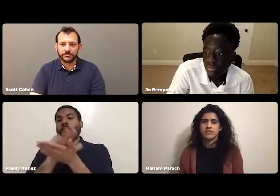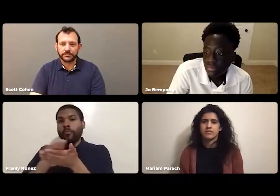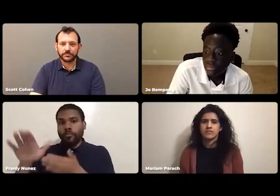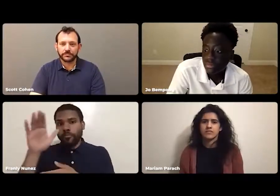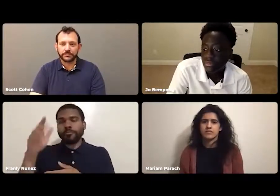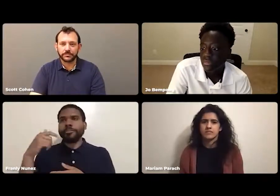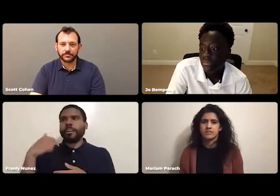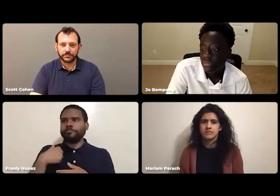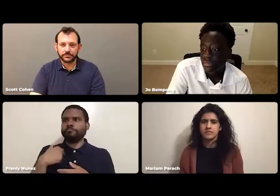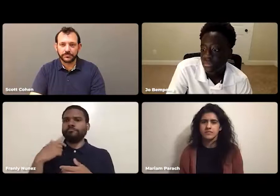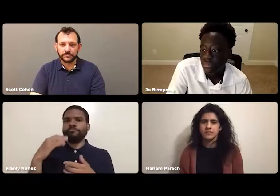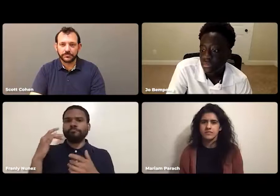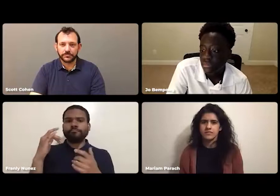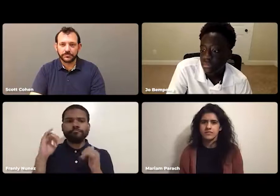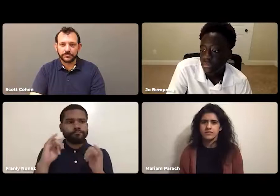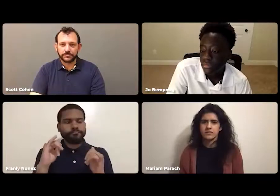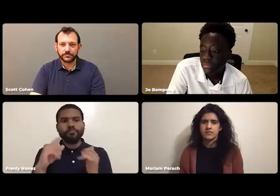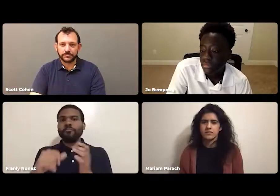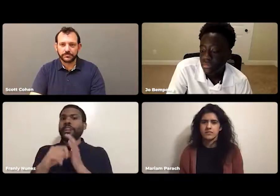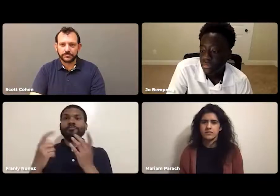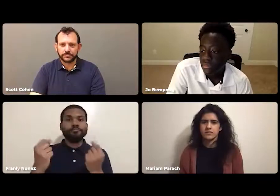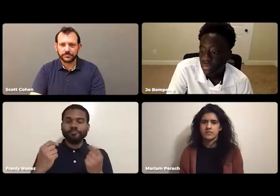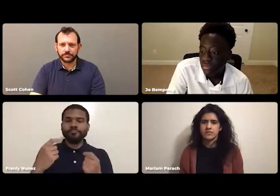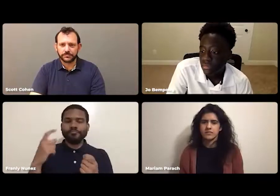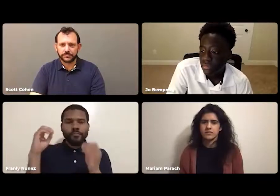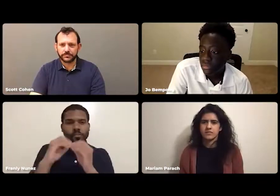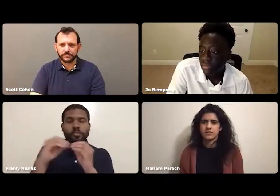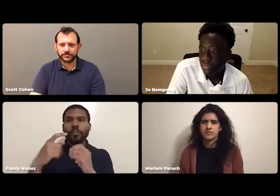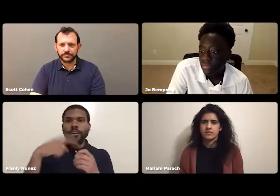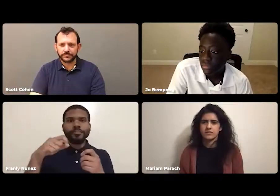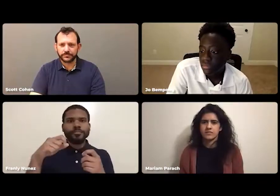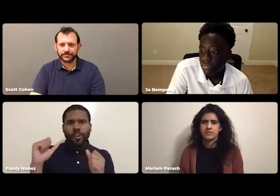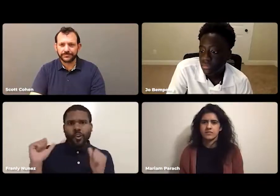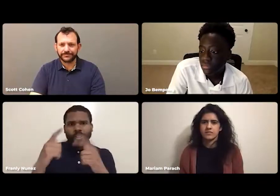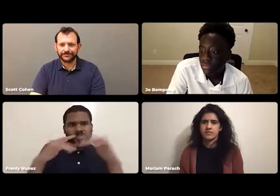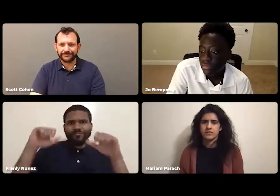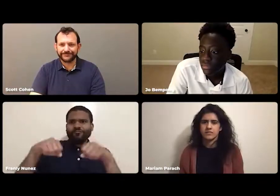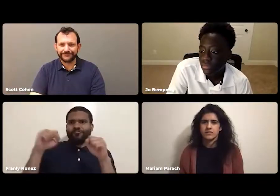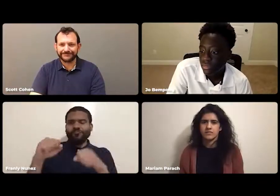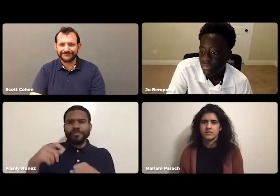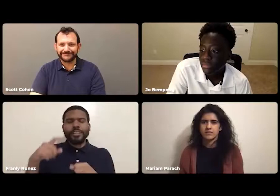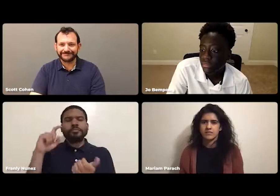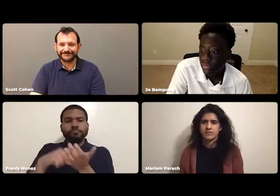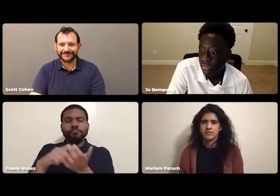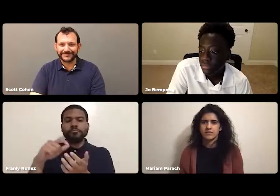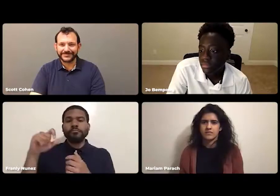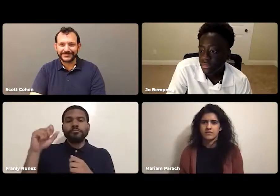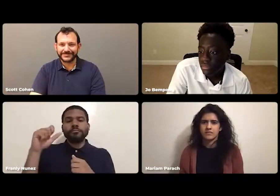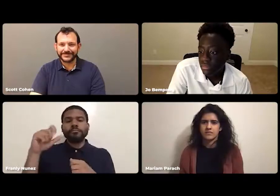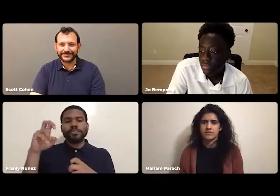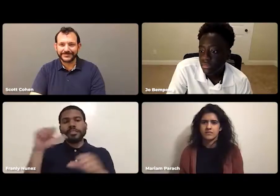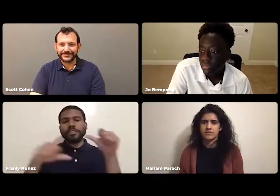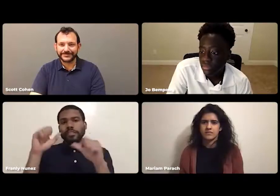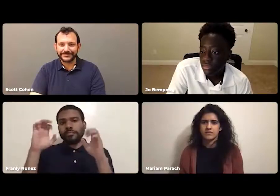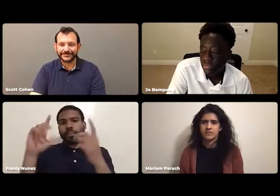of color teacher in 7th grade, but later in college, I noticed science was diverse.